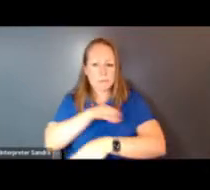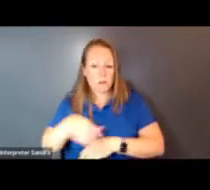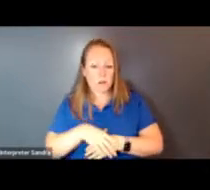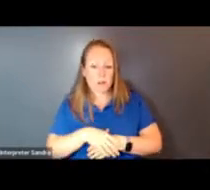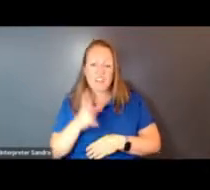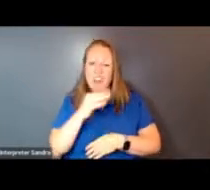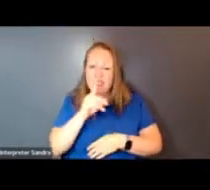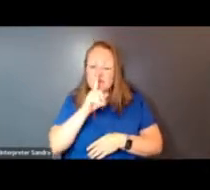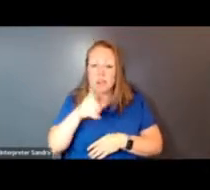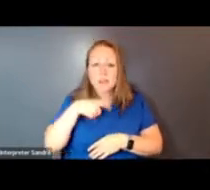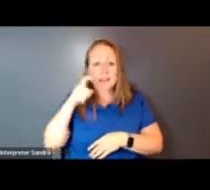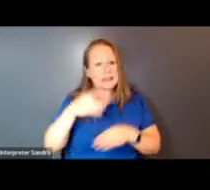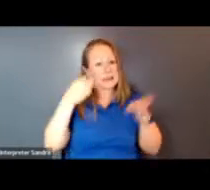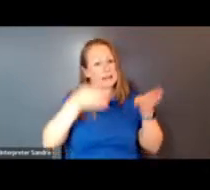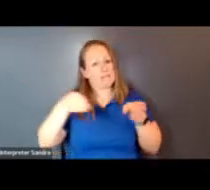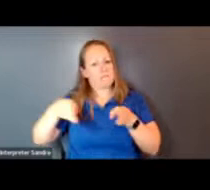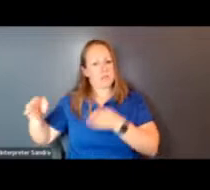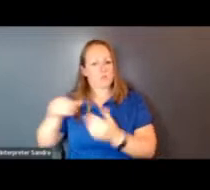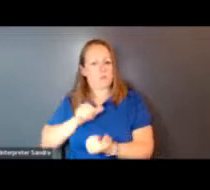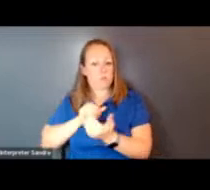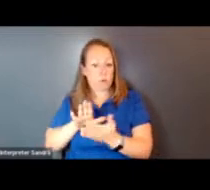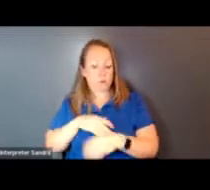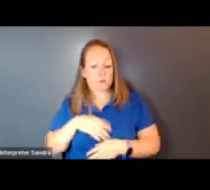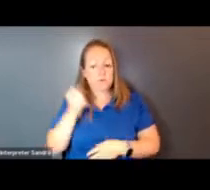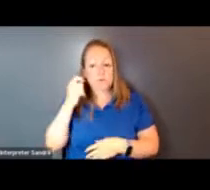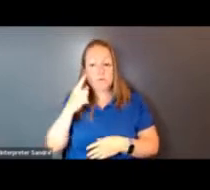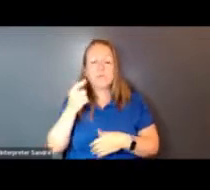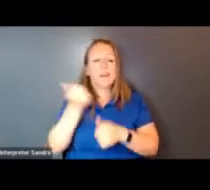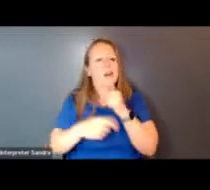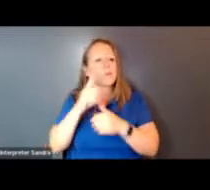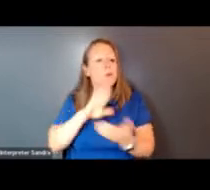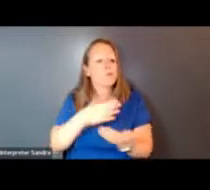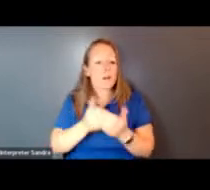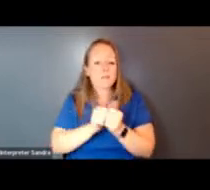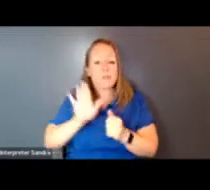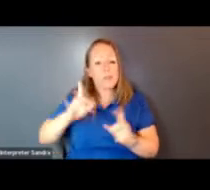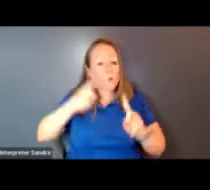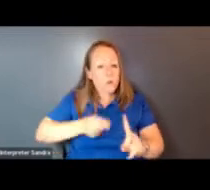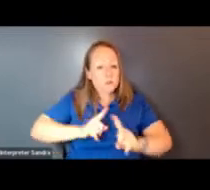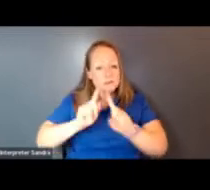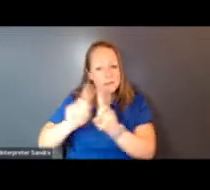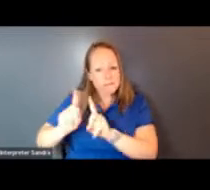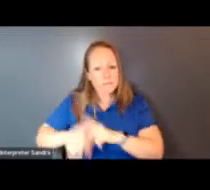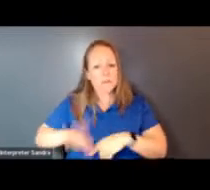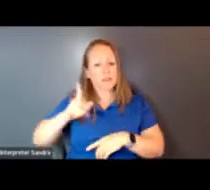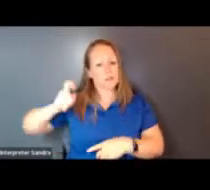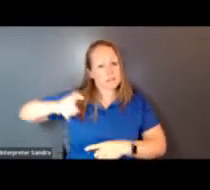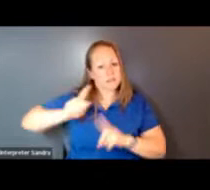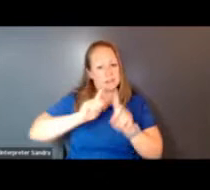because everybody's coming to the table to self direct with different goals and different needs, and different areas where they're going to need support